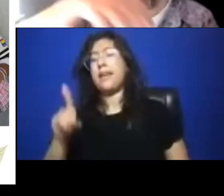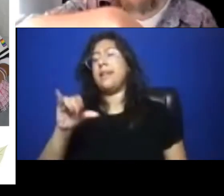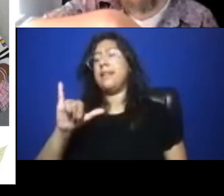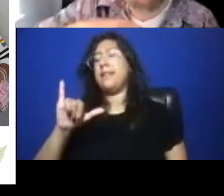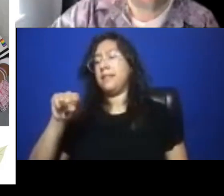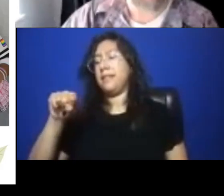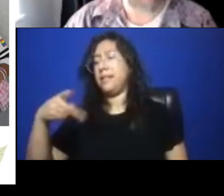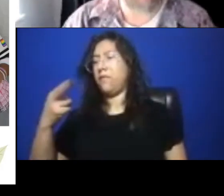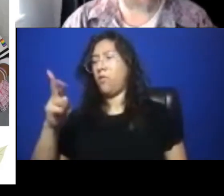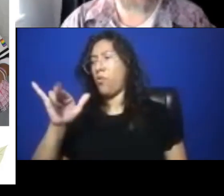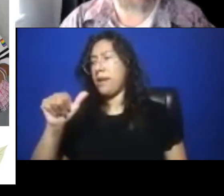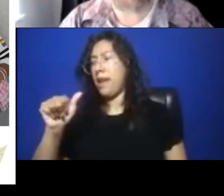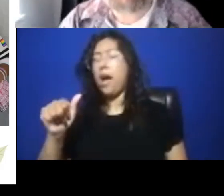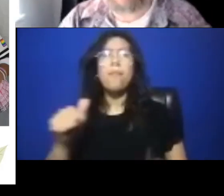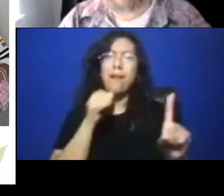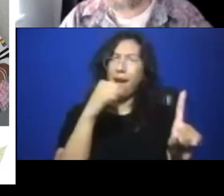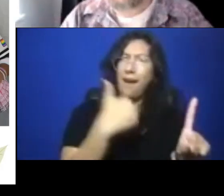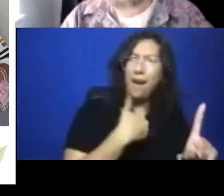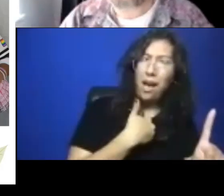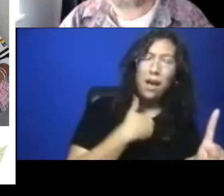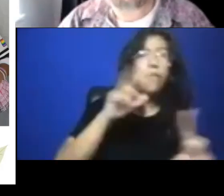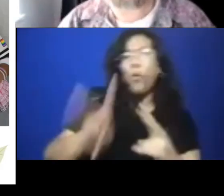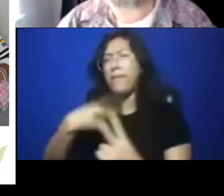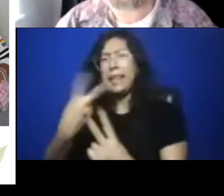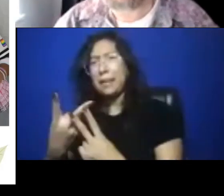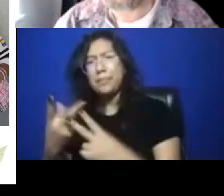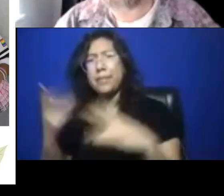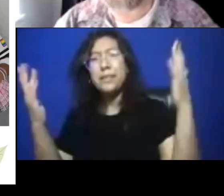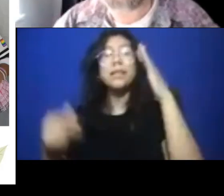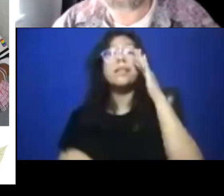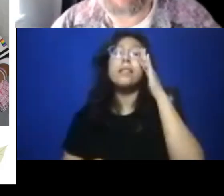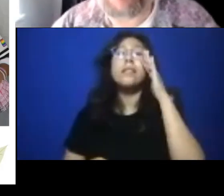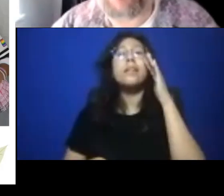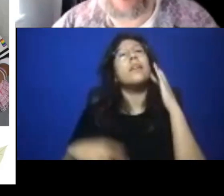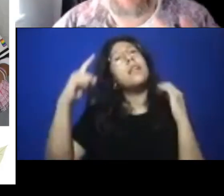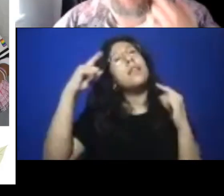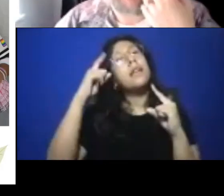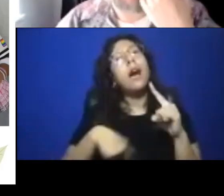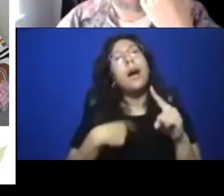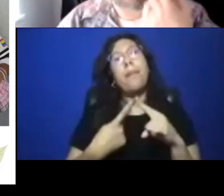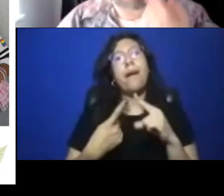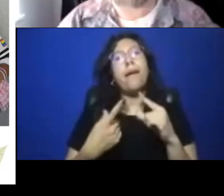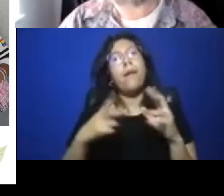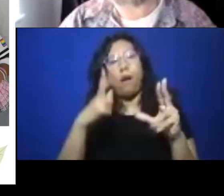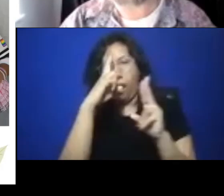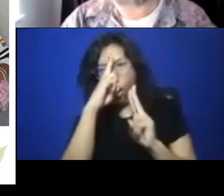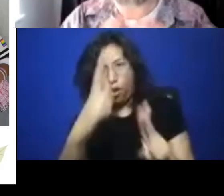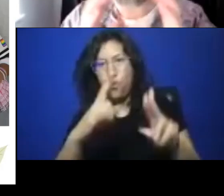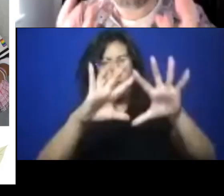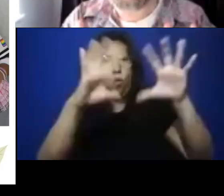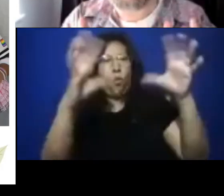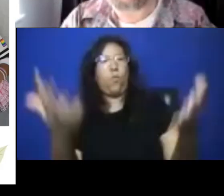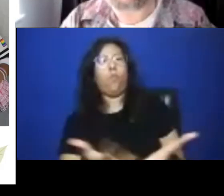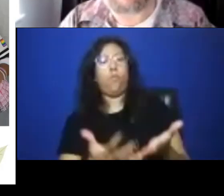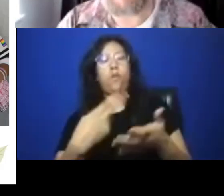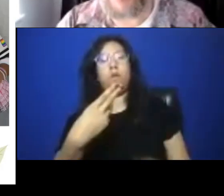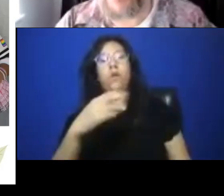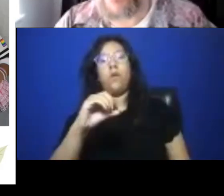or the other way around. And we want to think about kind of really honoring those holistic approaches and the whole person.